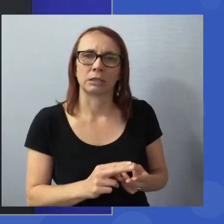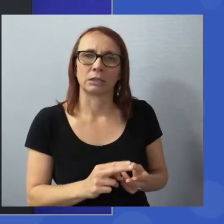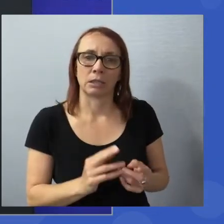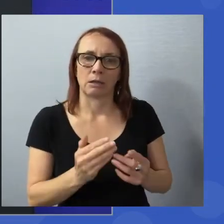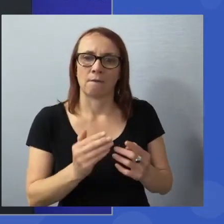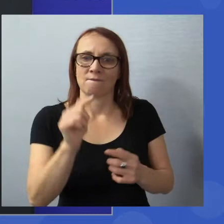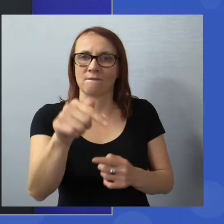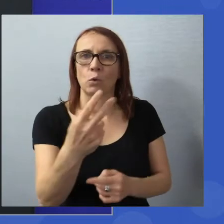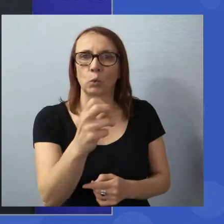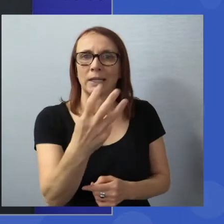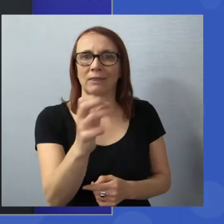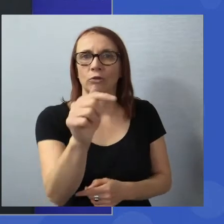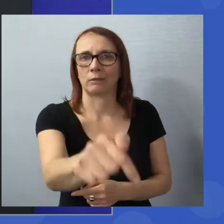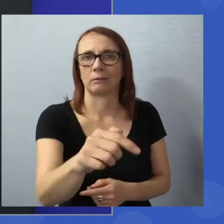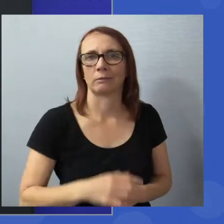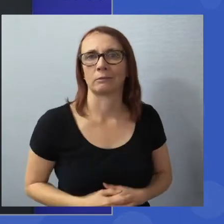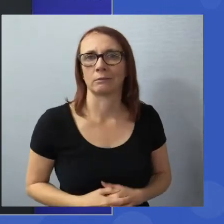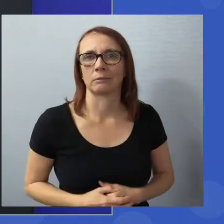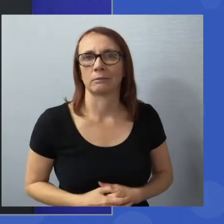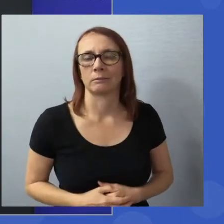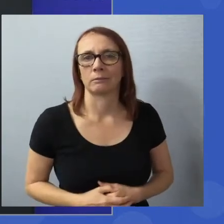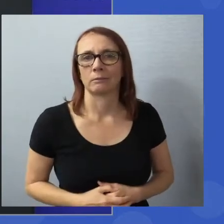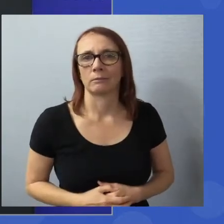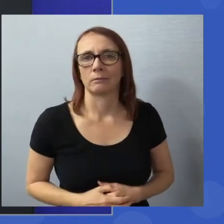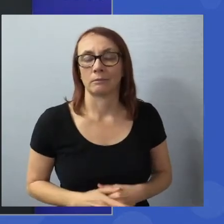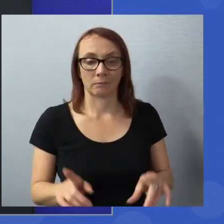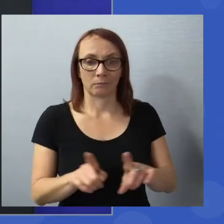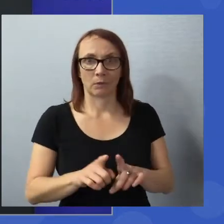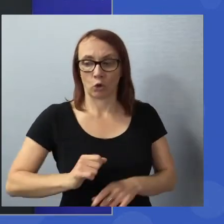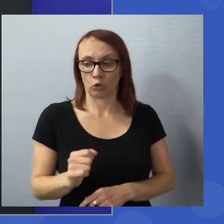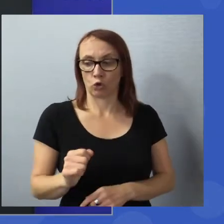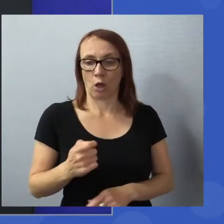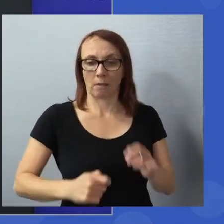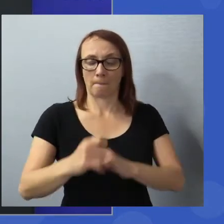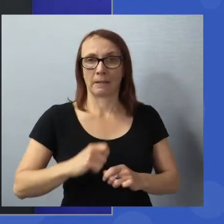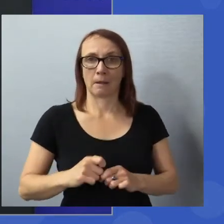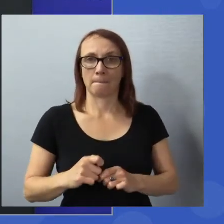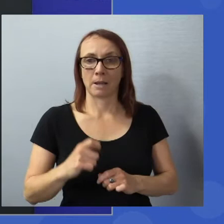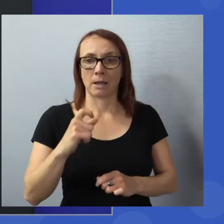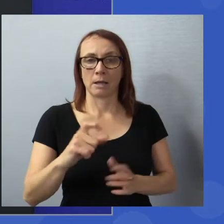2030 and for Scotland to be carbon neutral by 2045 these are ambitious